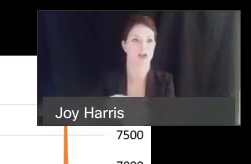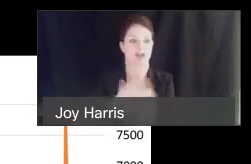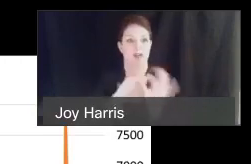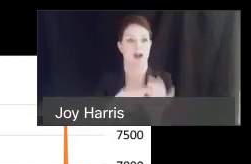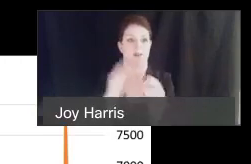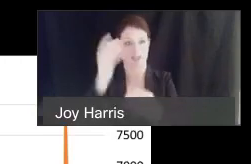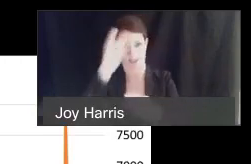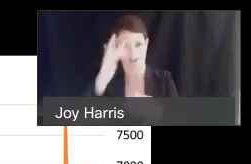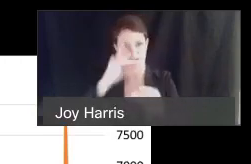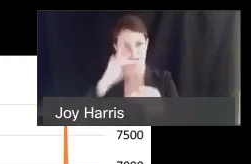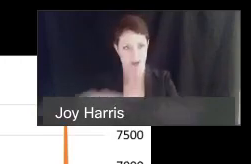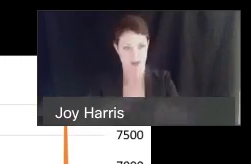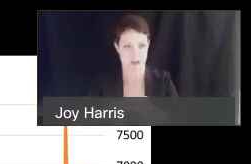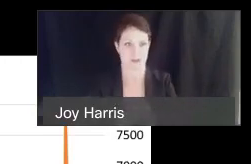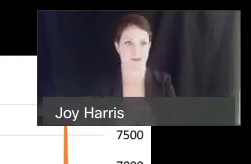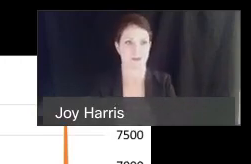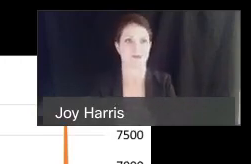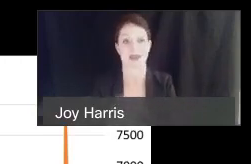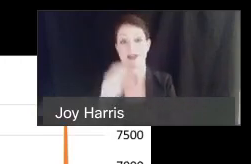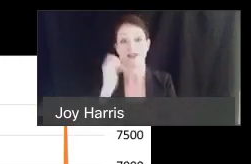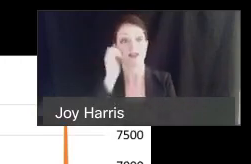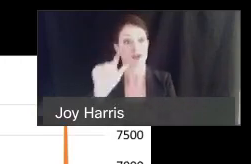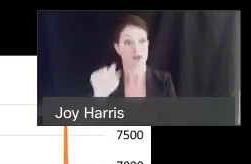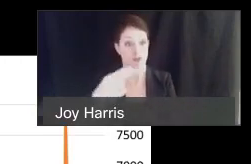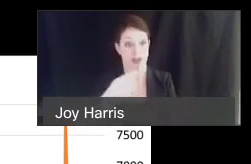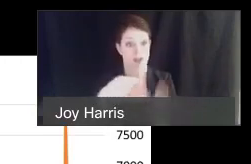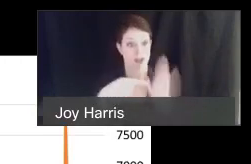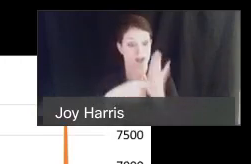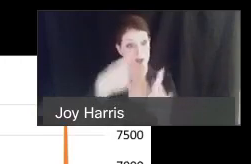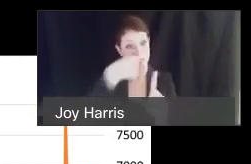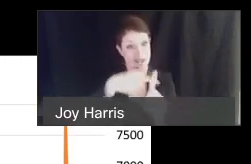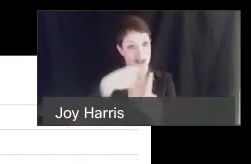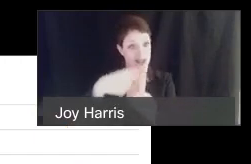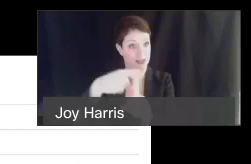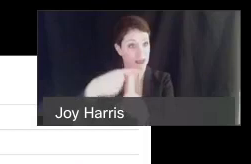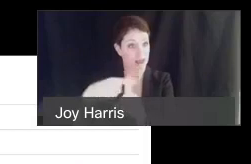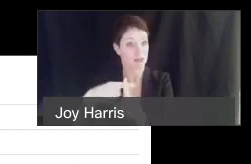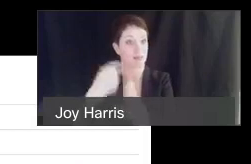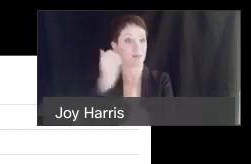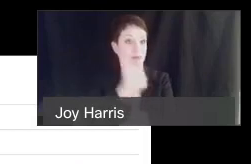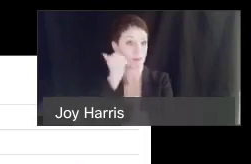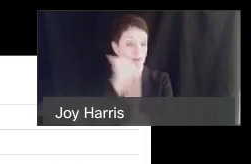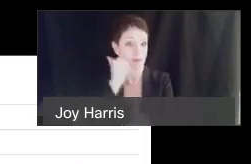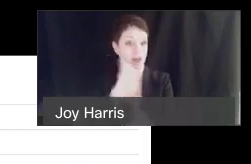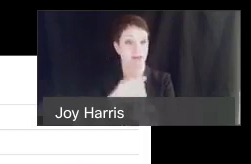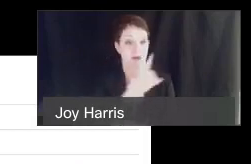This graph showing the daily positivity rates from December 19th to January the 1st